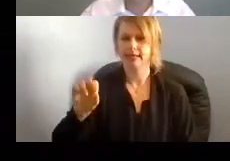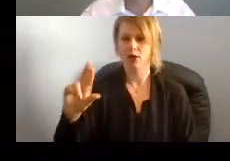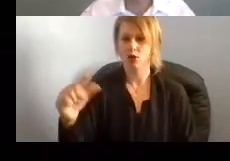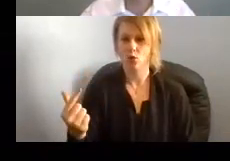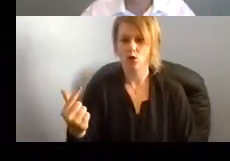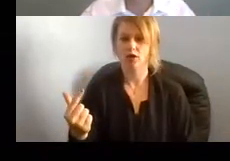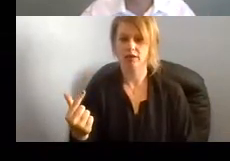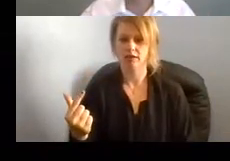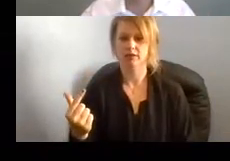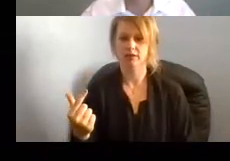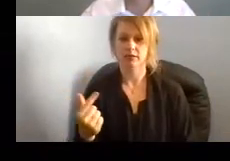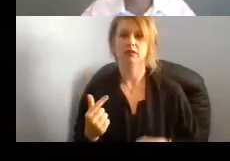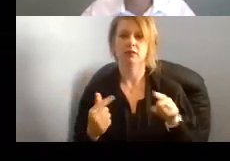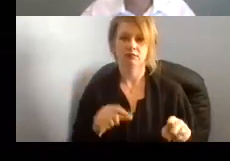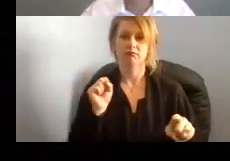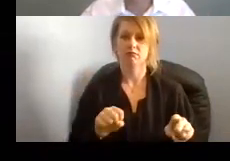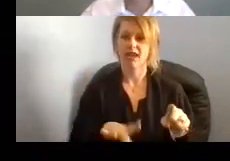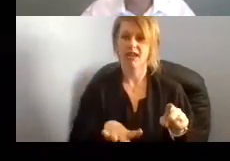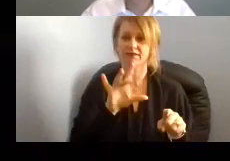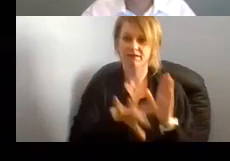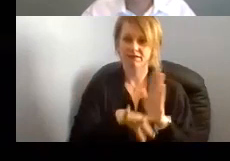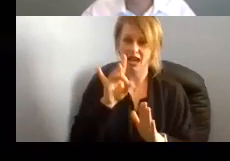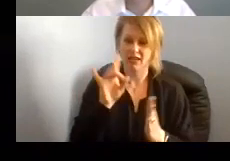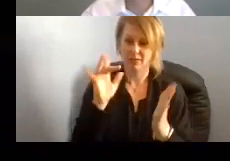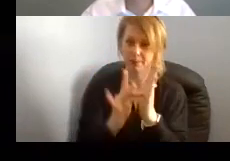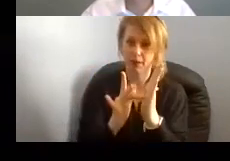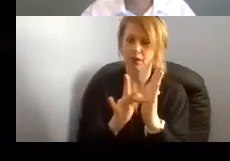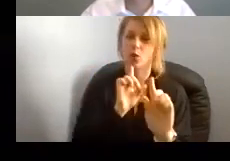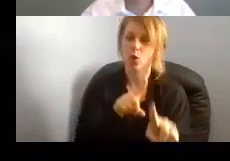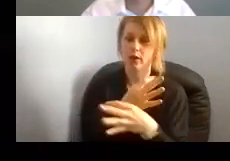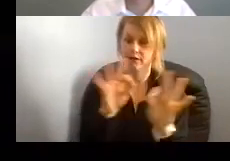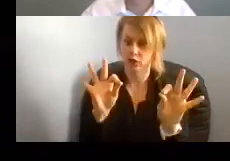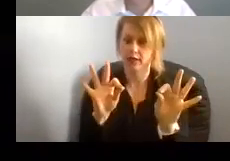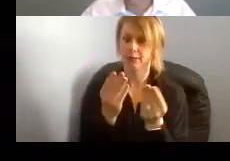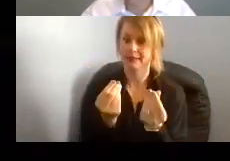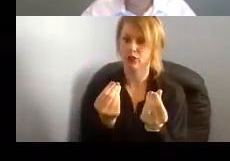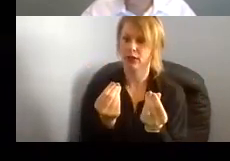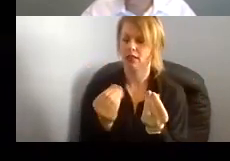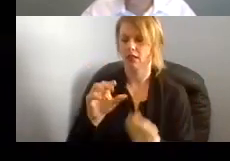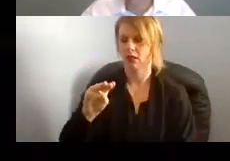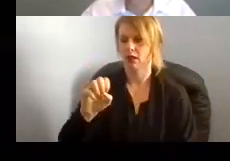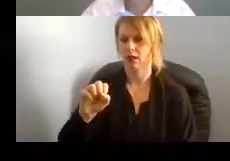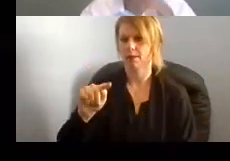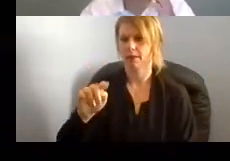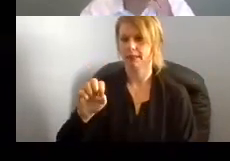that says, order free material. You click on that. And this is a booklet for parents. It’s available in English and Spanish,